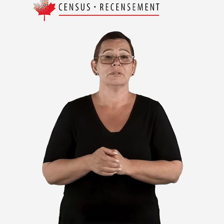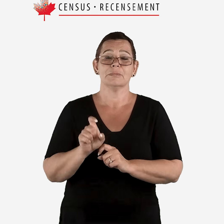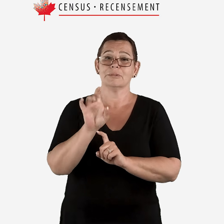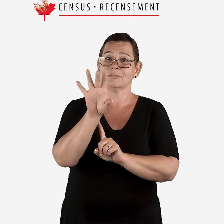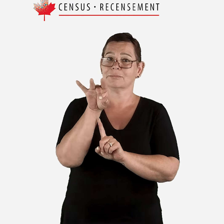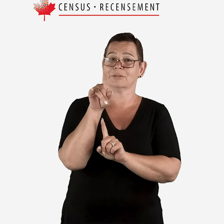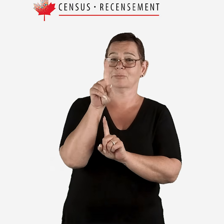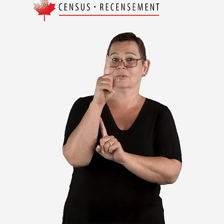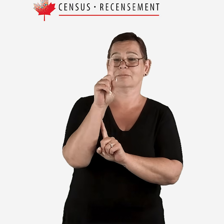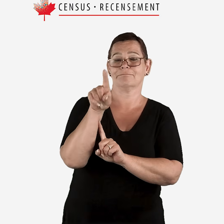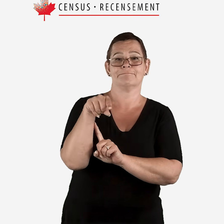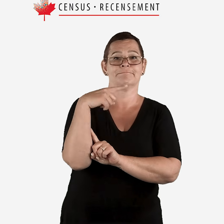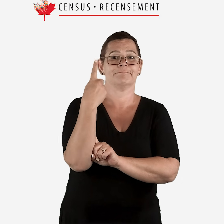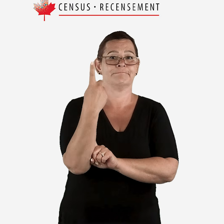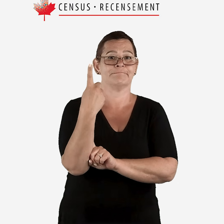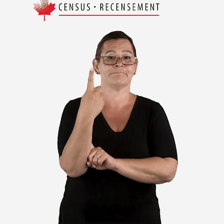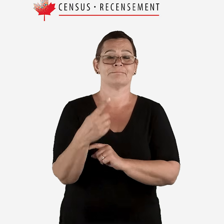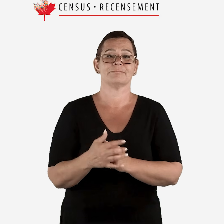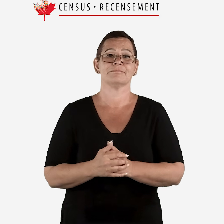Specify one option only.